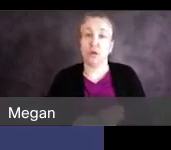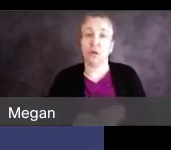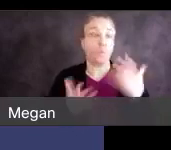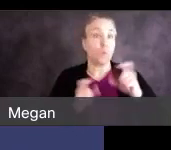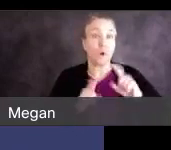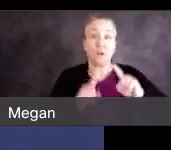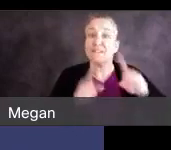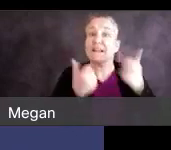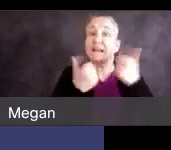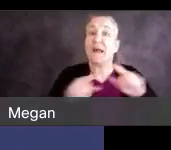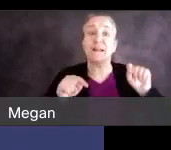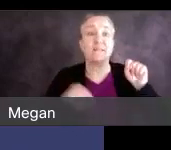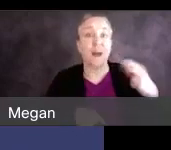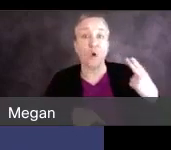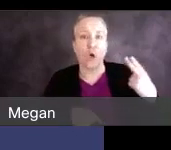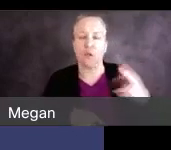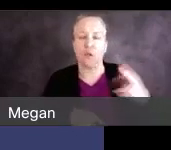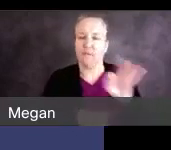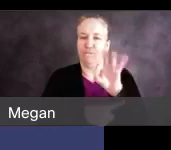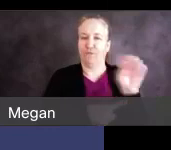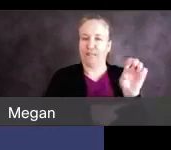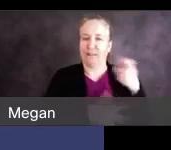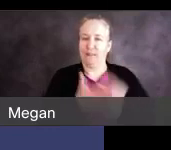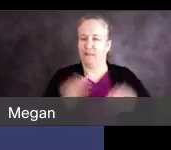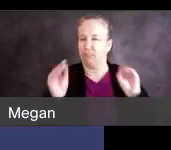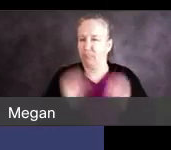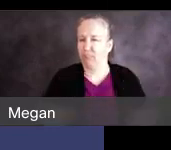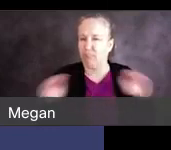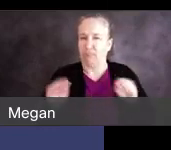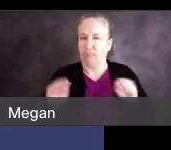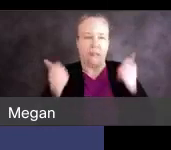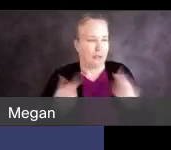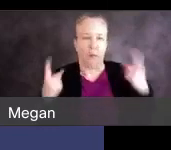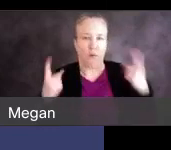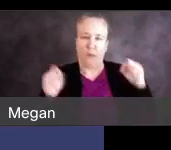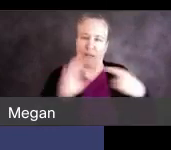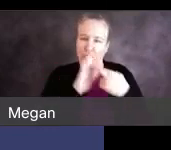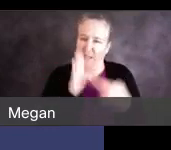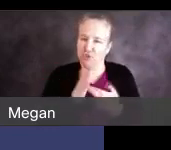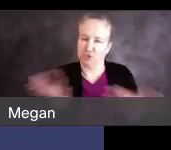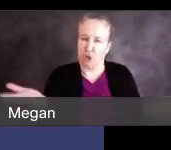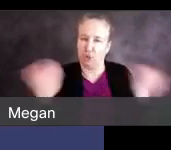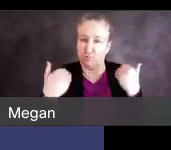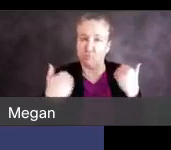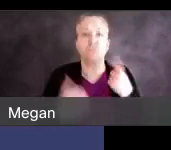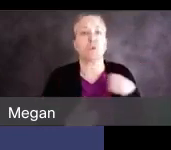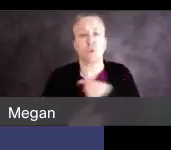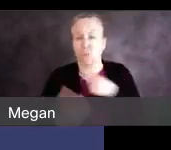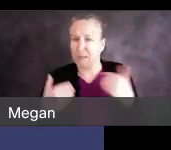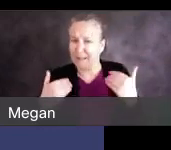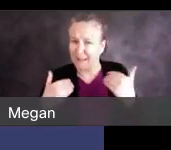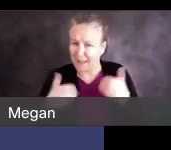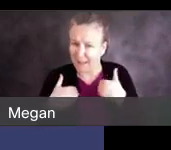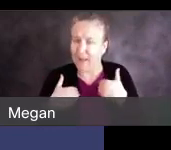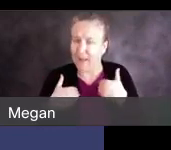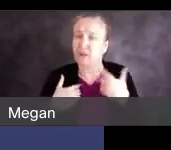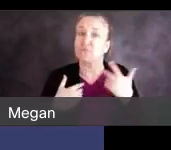events, registration is open to everyone, and we have recordings of our previous town halls